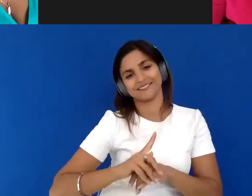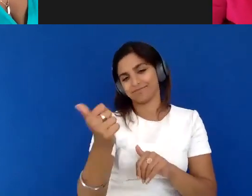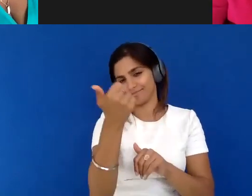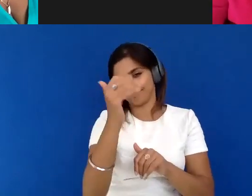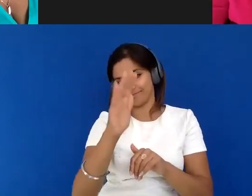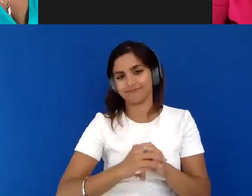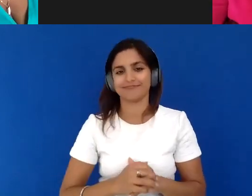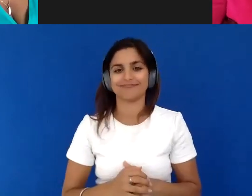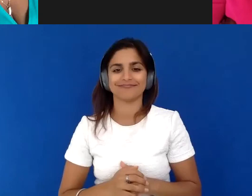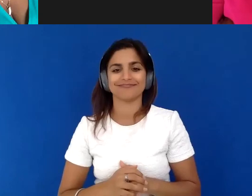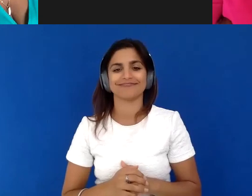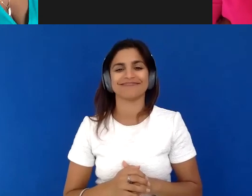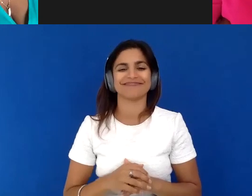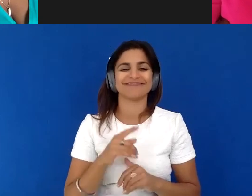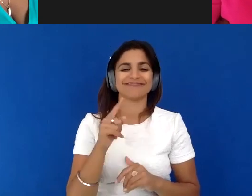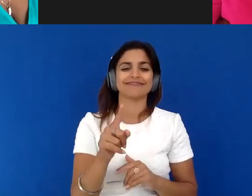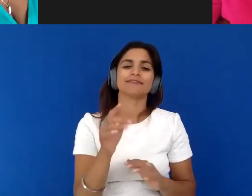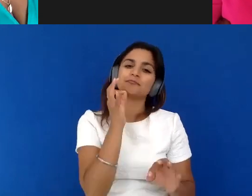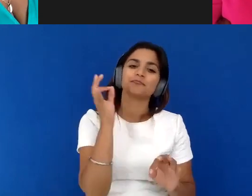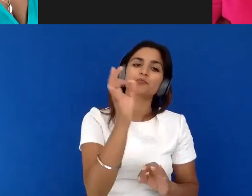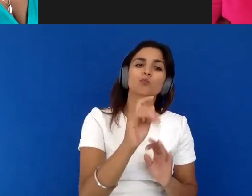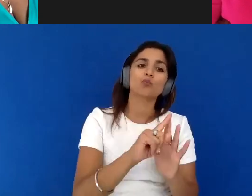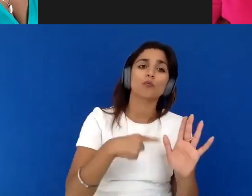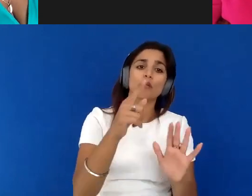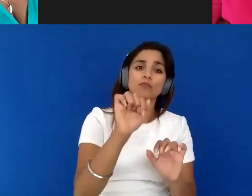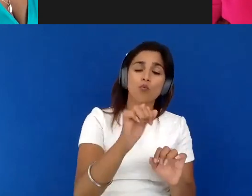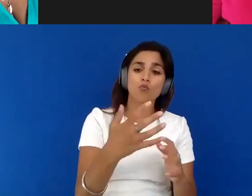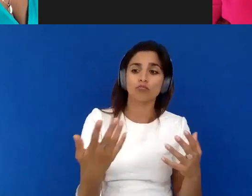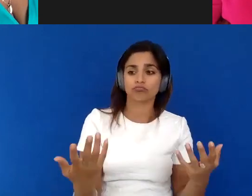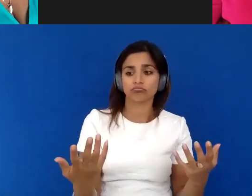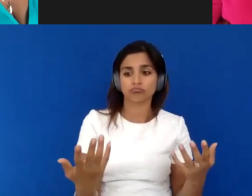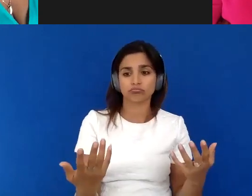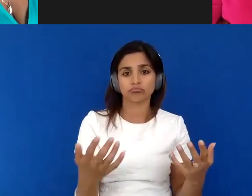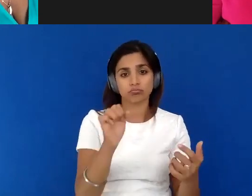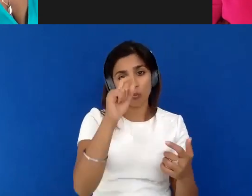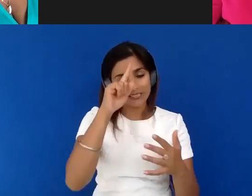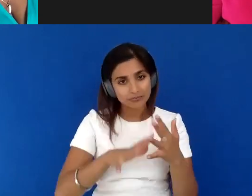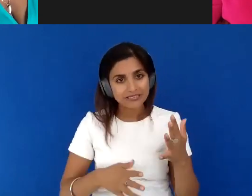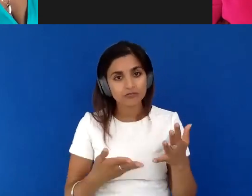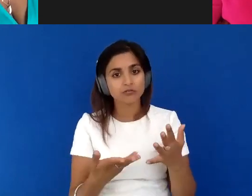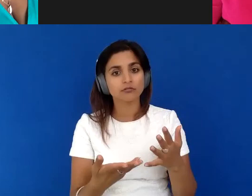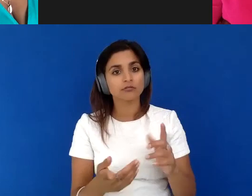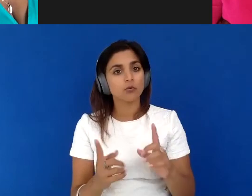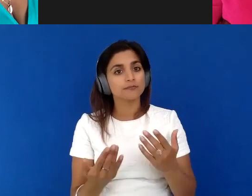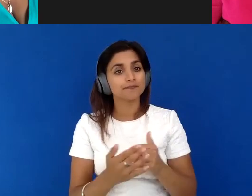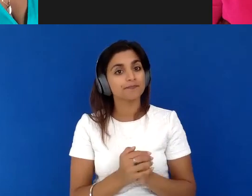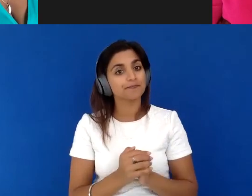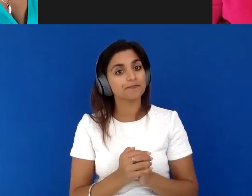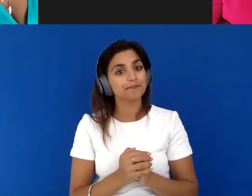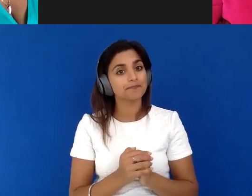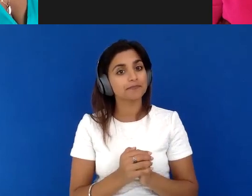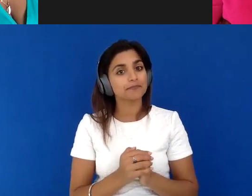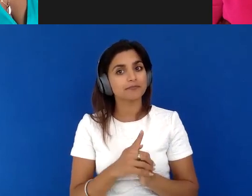Jumoke, what about you in terms of your experiences of dating as someone who is non-